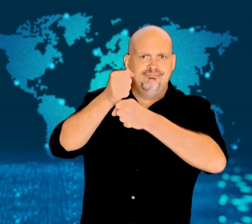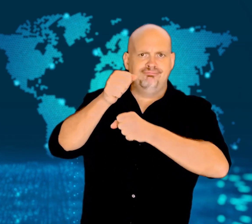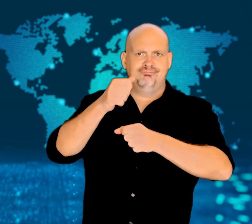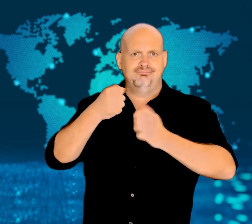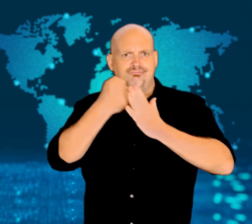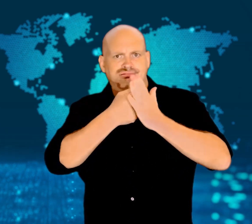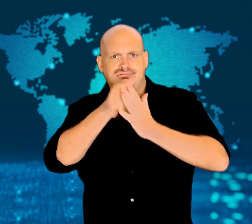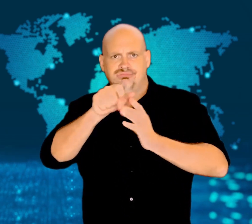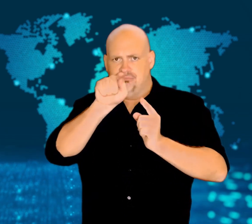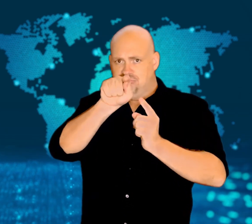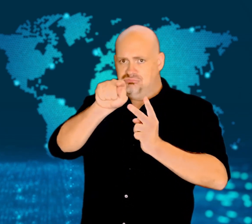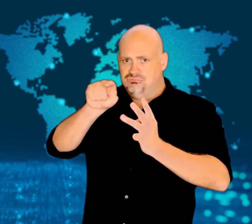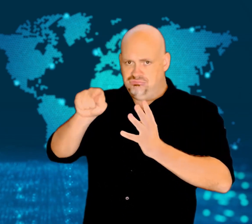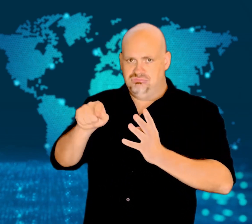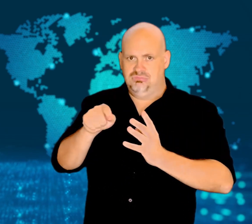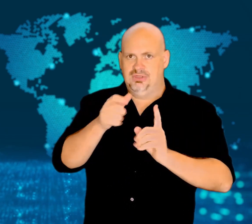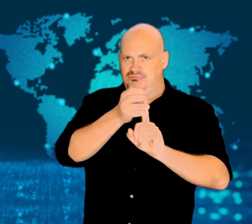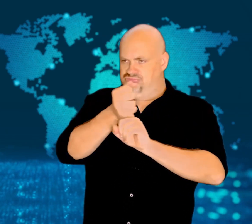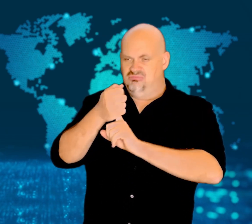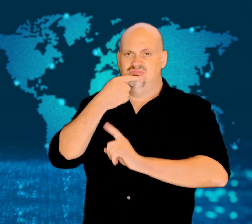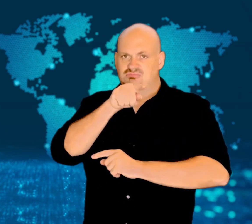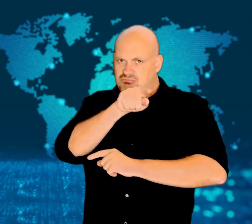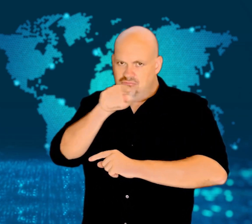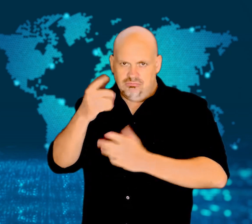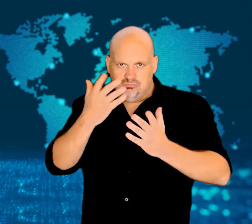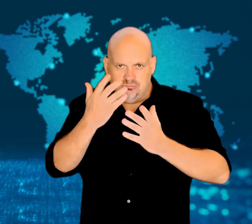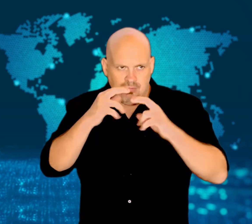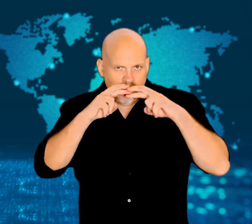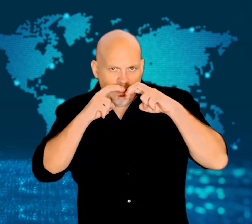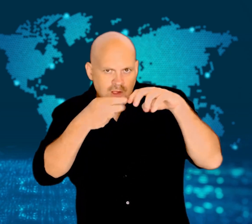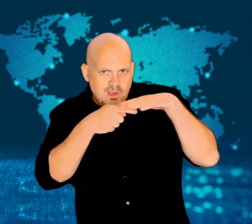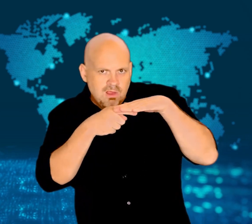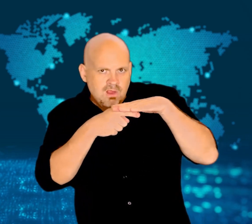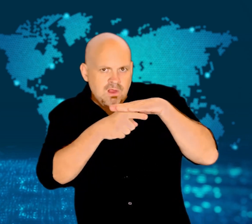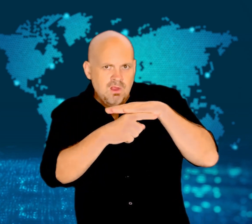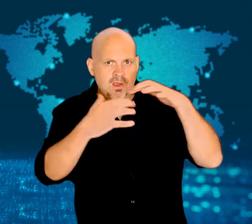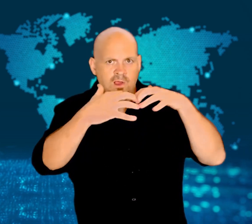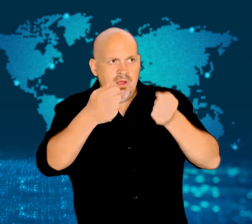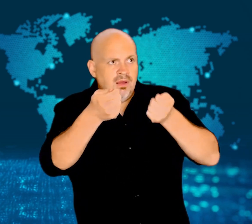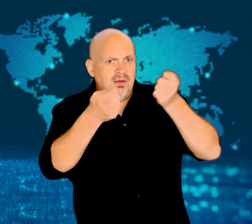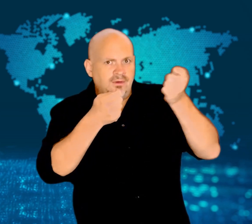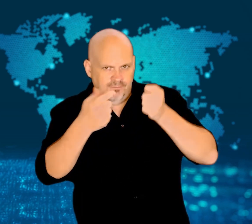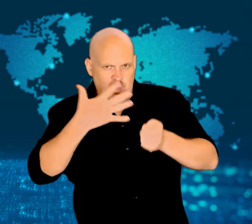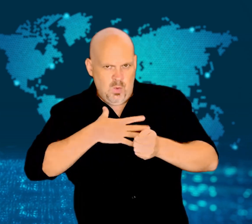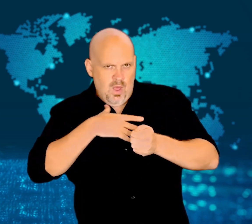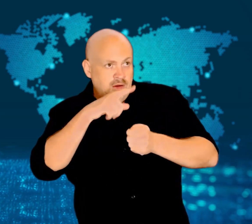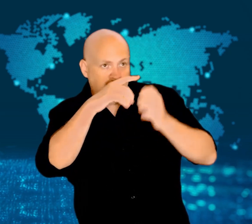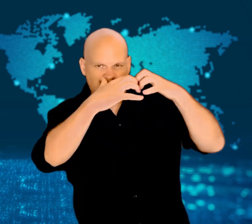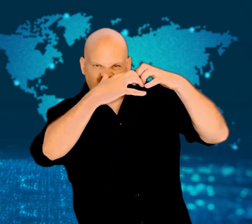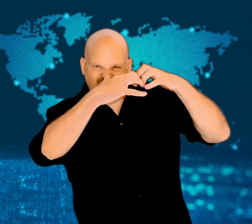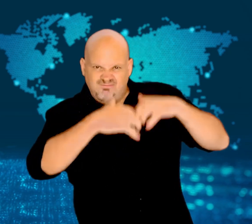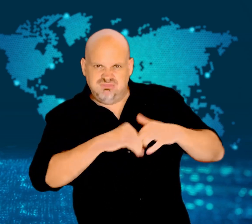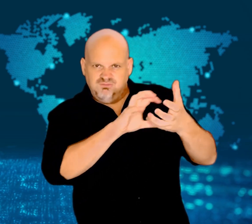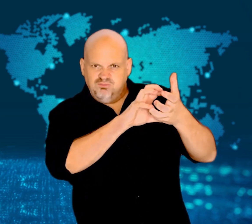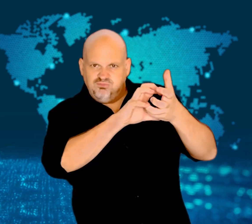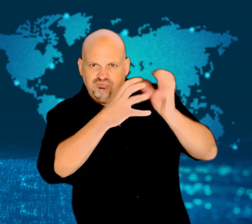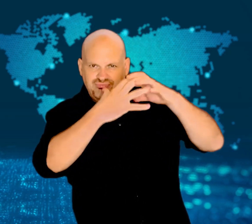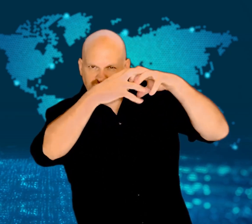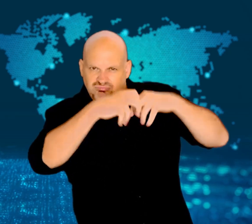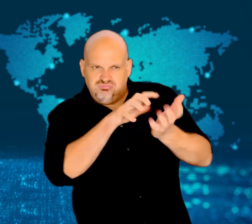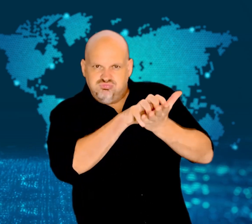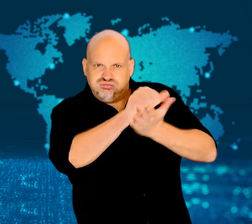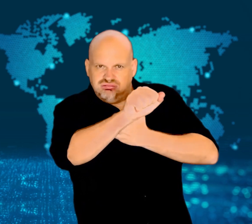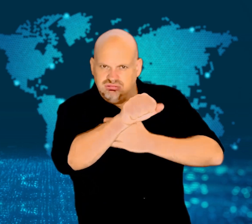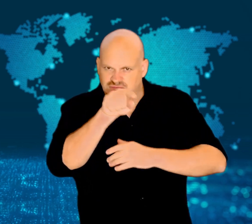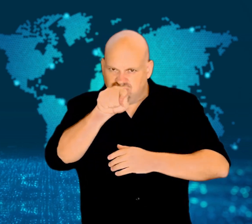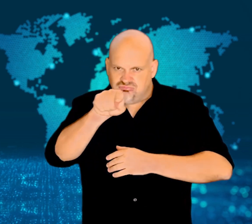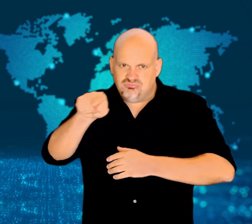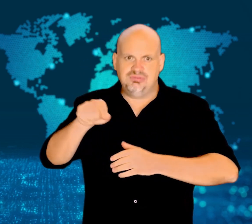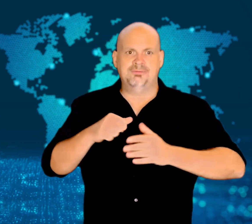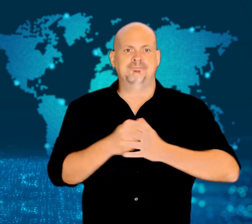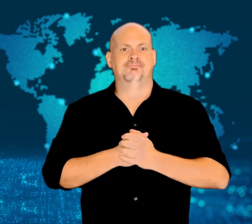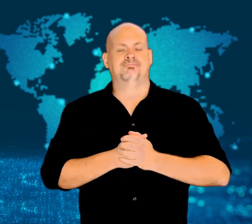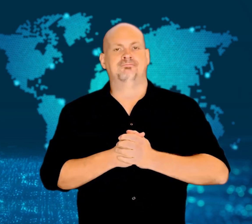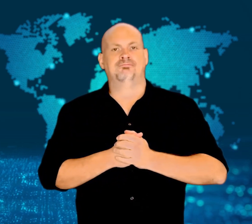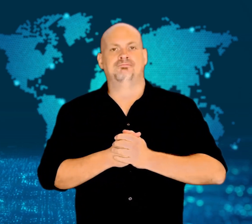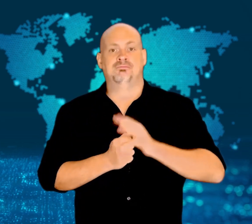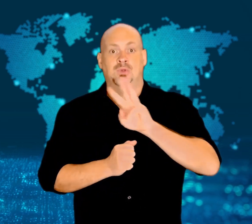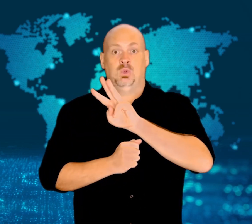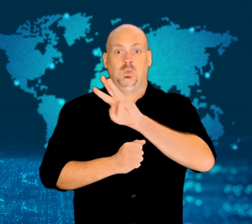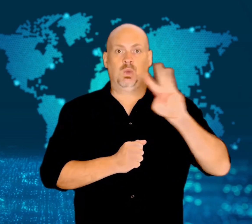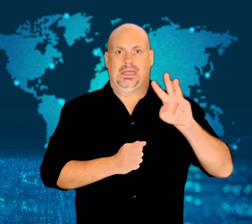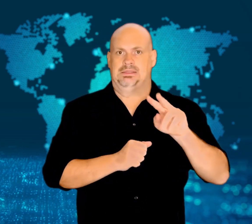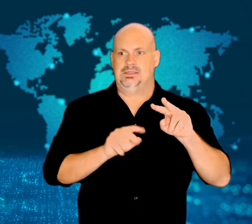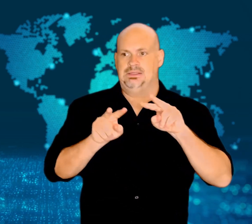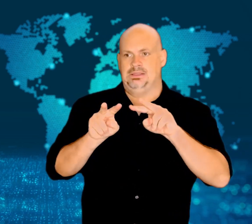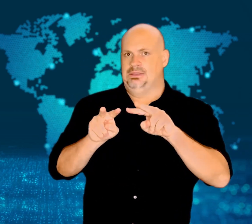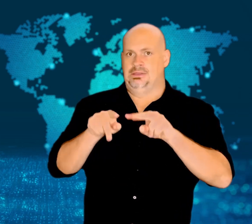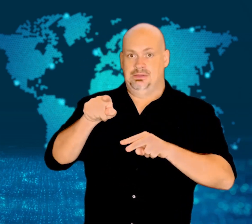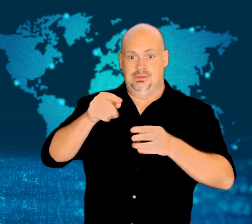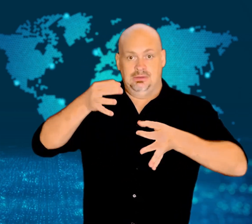Kavala and other defendants were accused of espionage